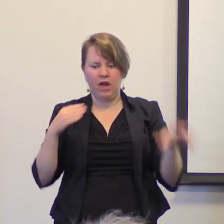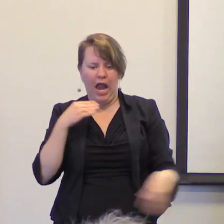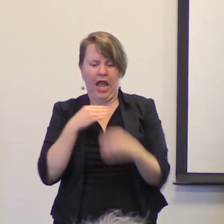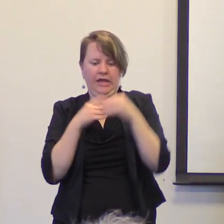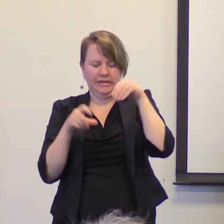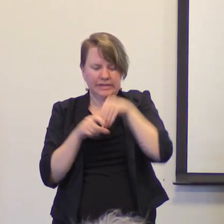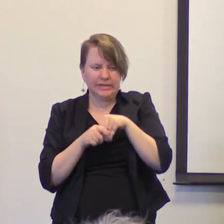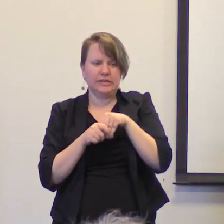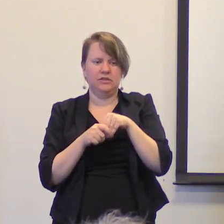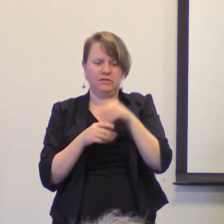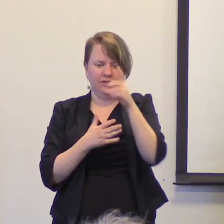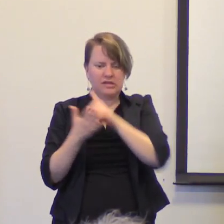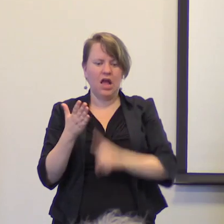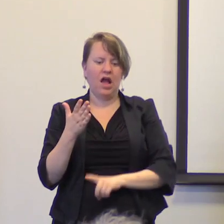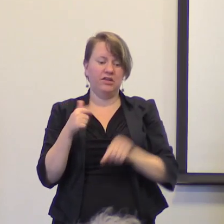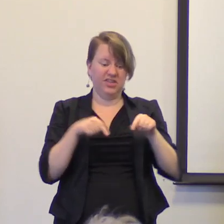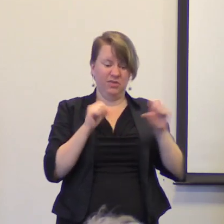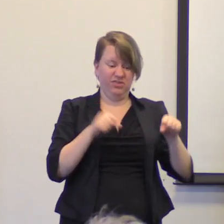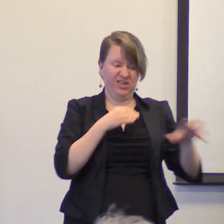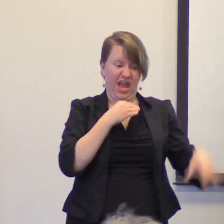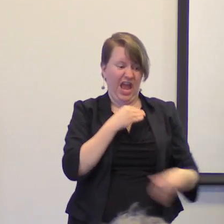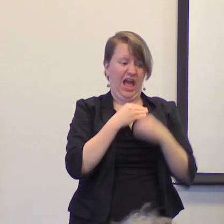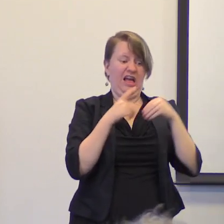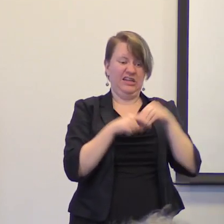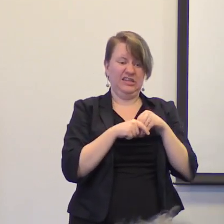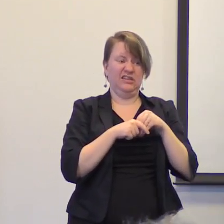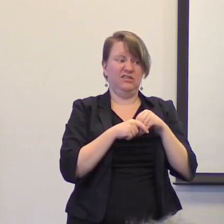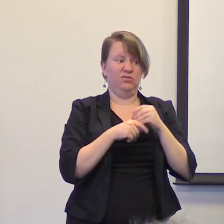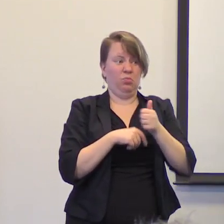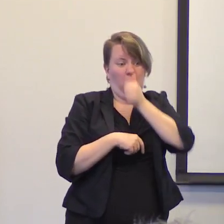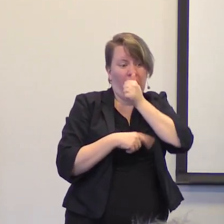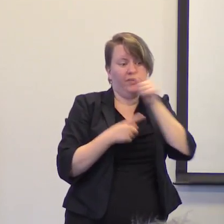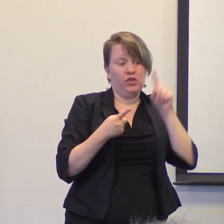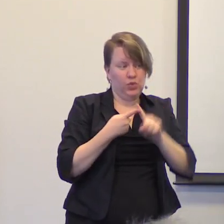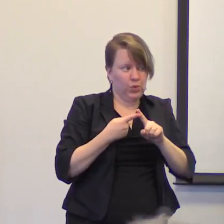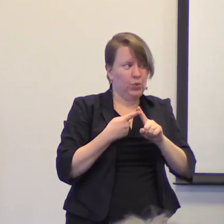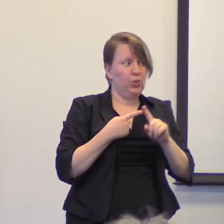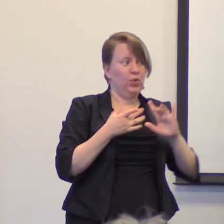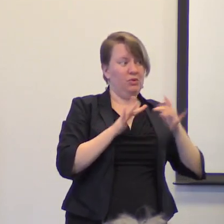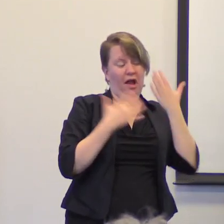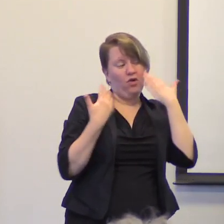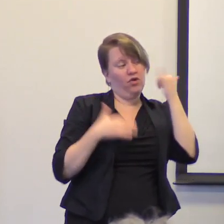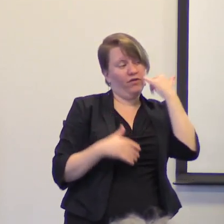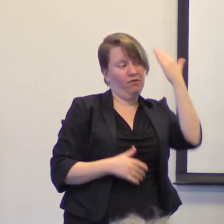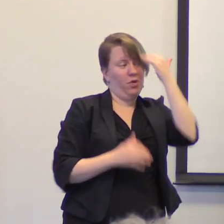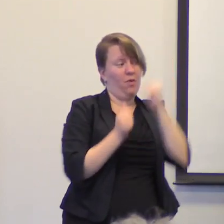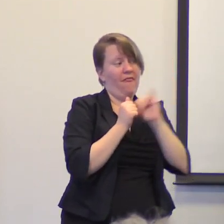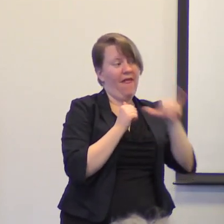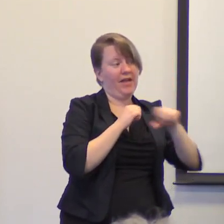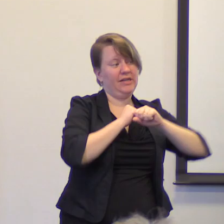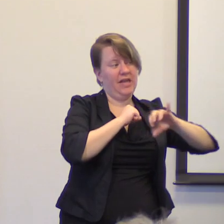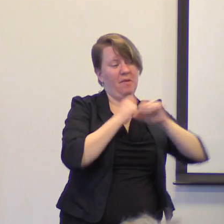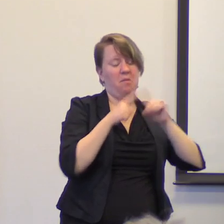So the idea of this is can we just bake in privacy to the Internet? I don't know if you're familiar with that campaign at all, but I just thought it would